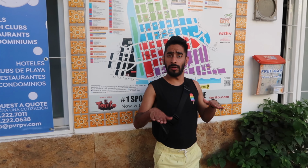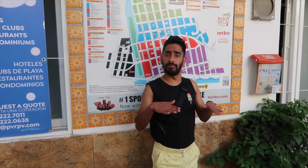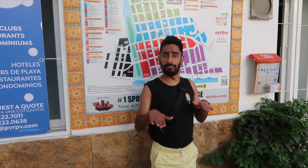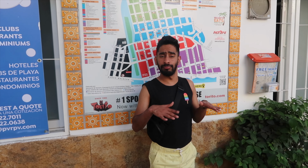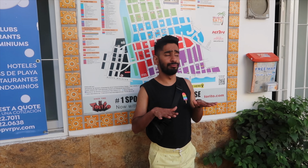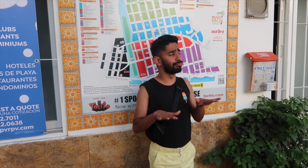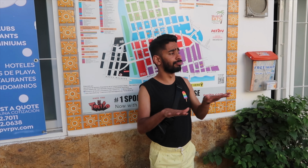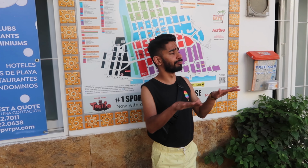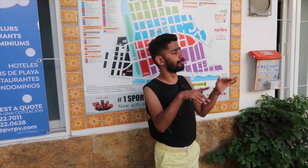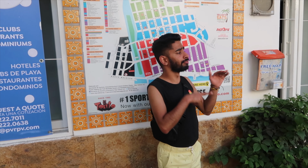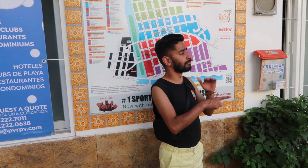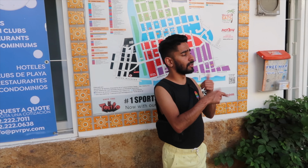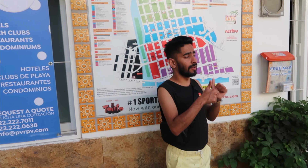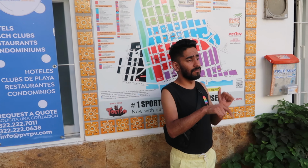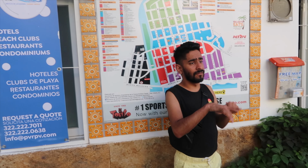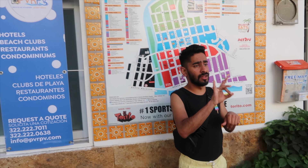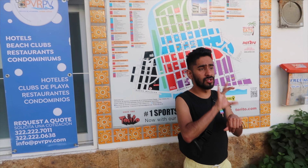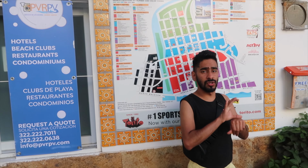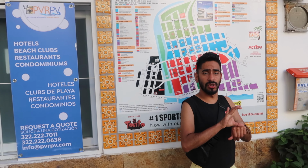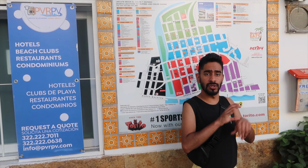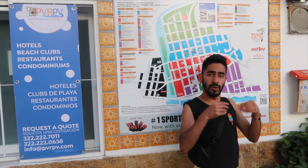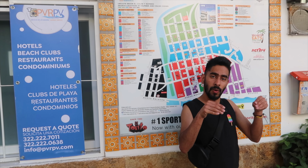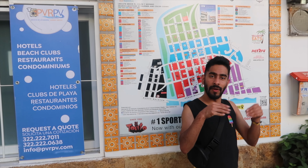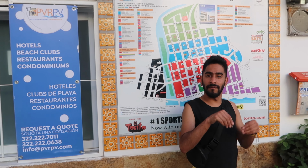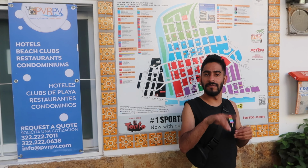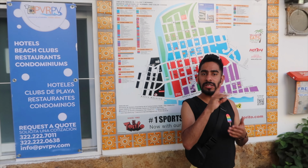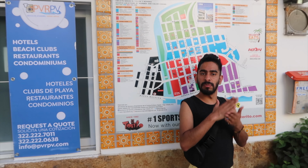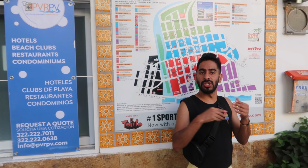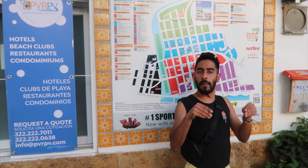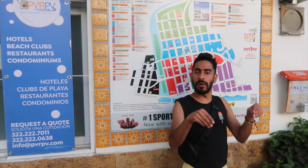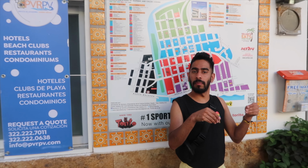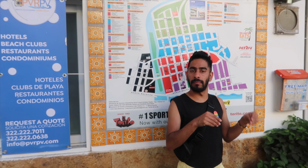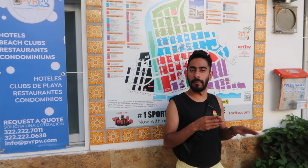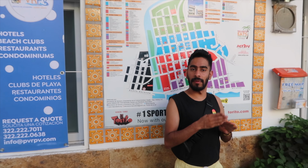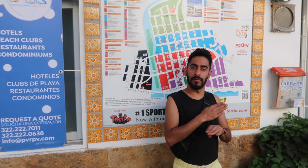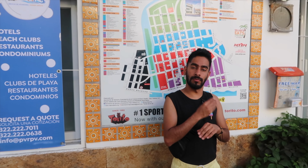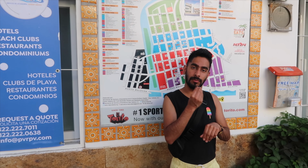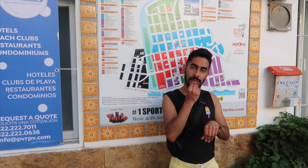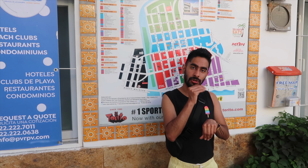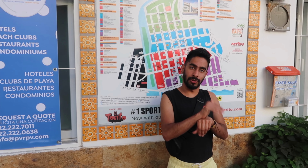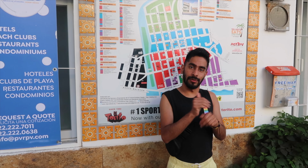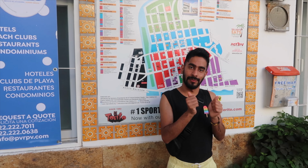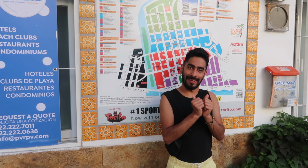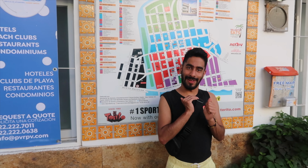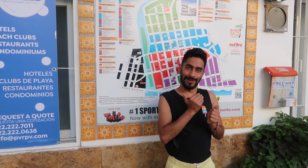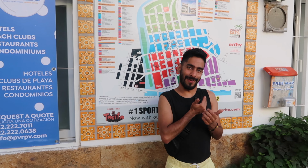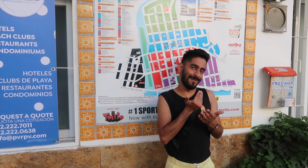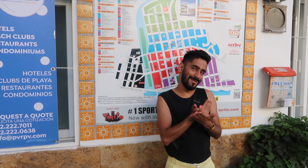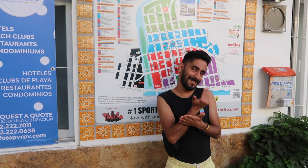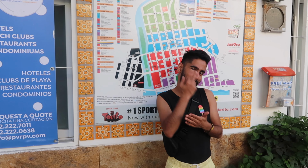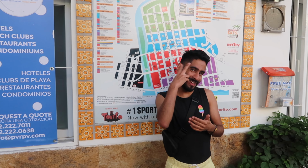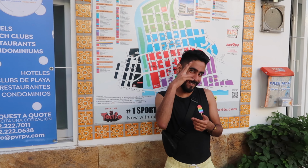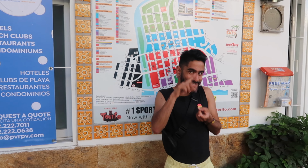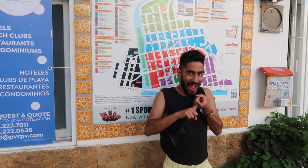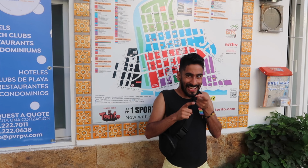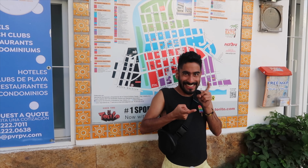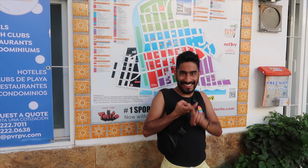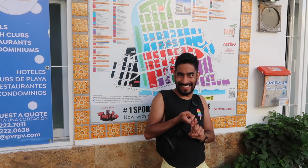We are just walking and exploring. Trying to find a chocolate store and do some shopping. We are going for food tonight with our new Mexican friend